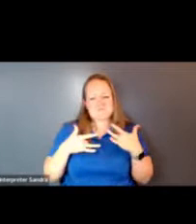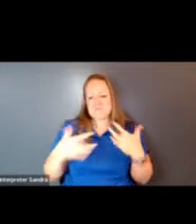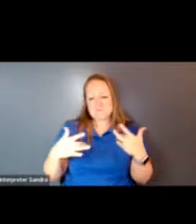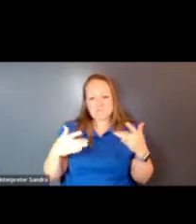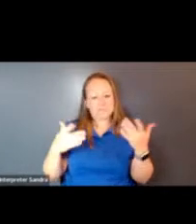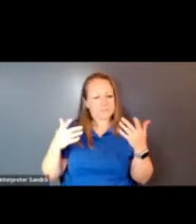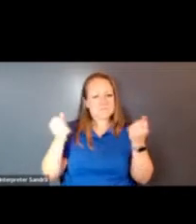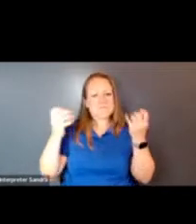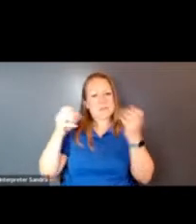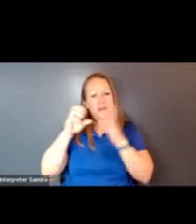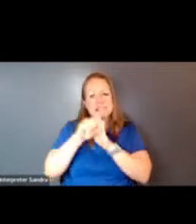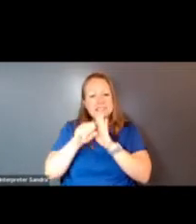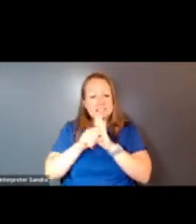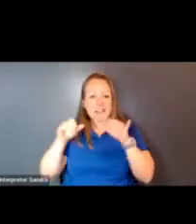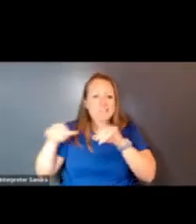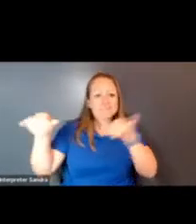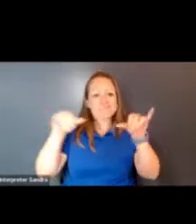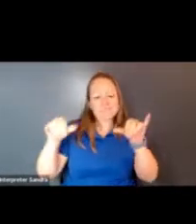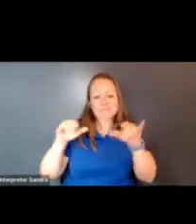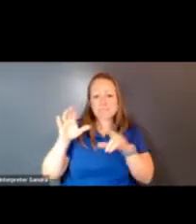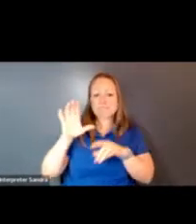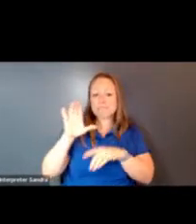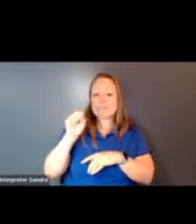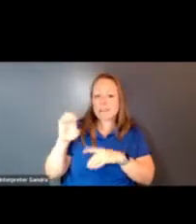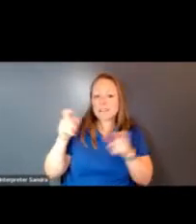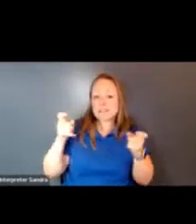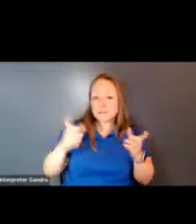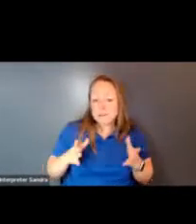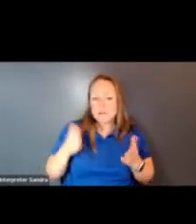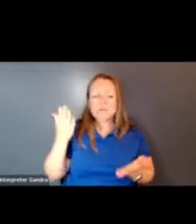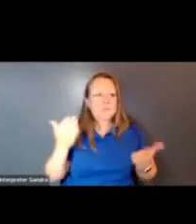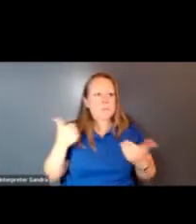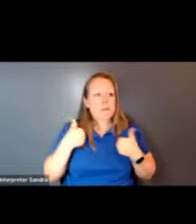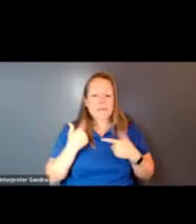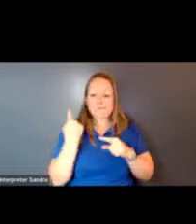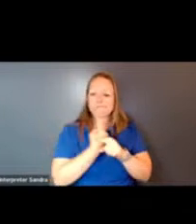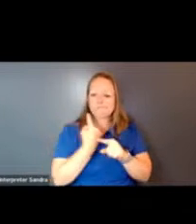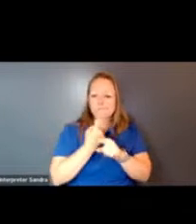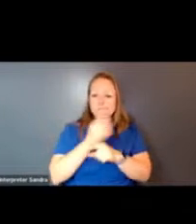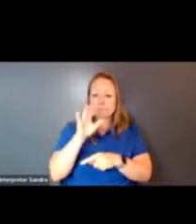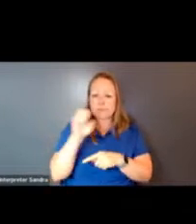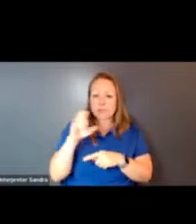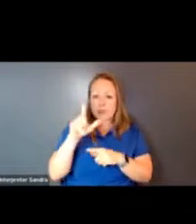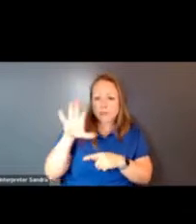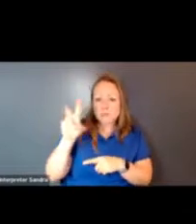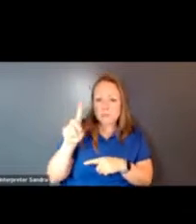of a case manager might have a traditional caseload but they also work with people who self direct. And I think it's